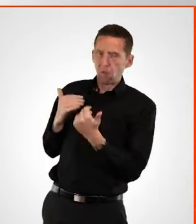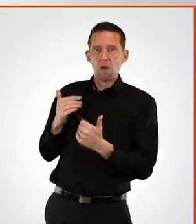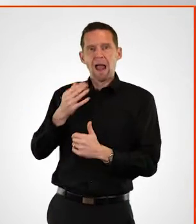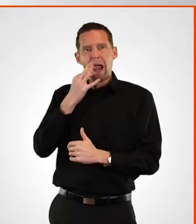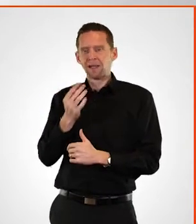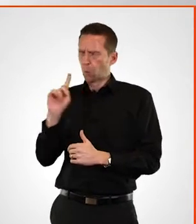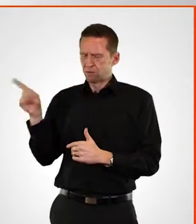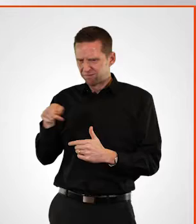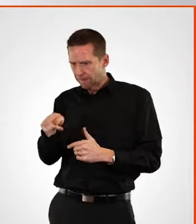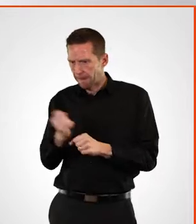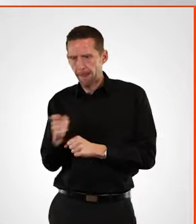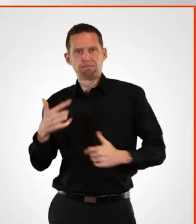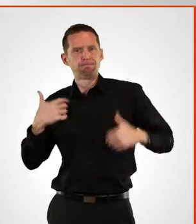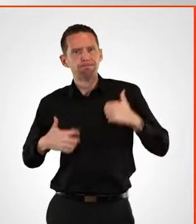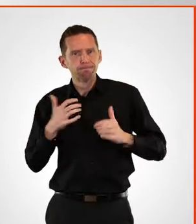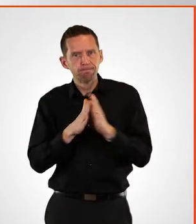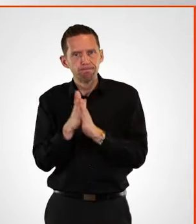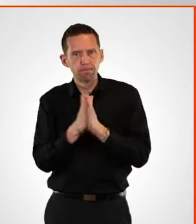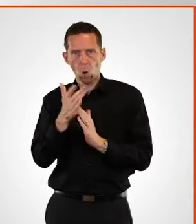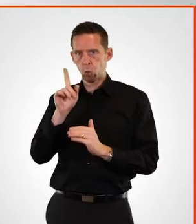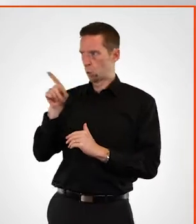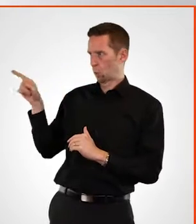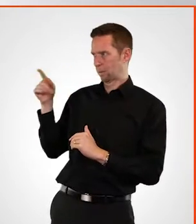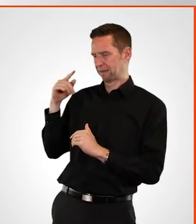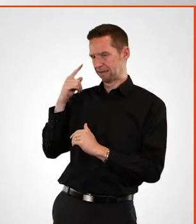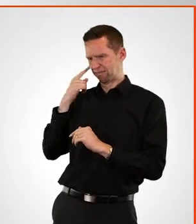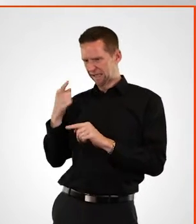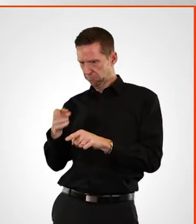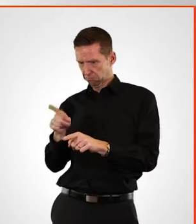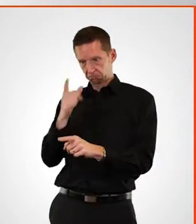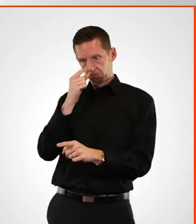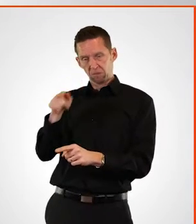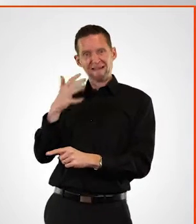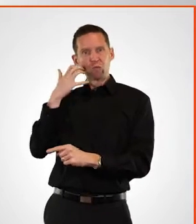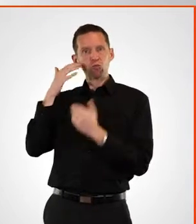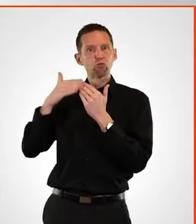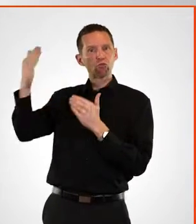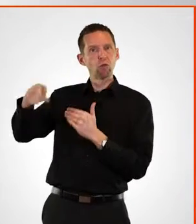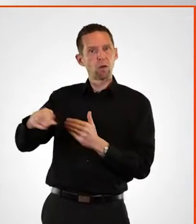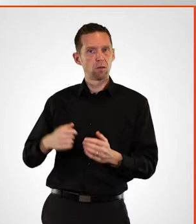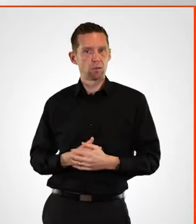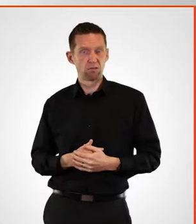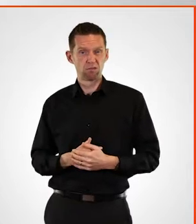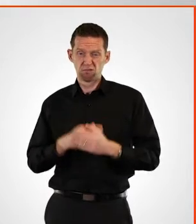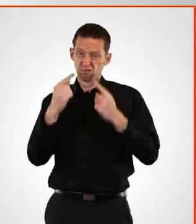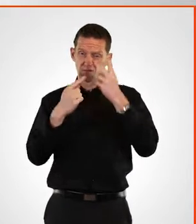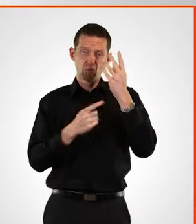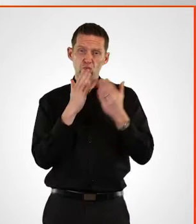let's find out from them what motivates this child. What do they see as the future for this student?